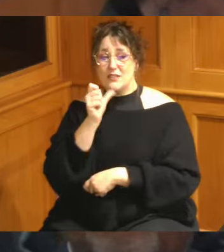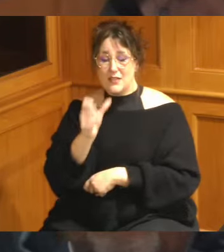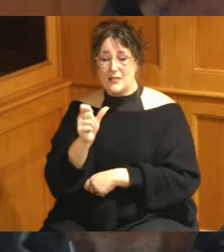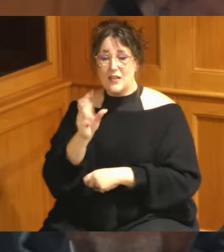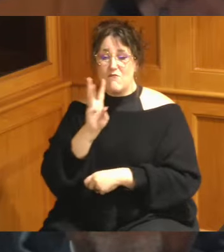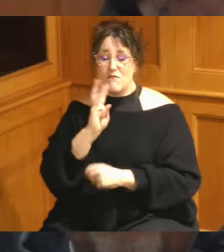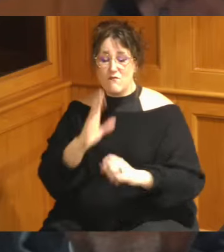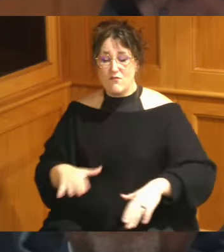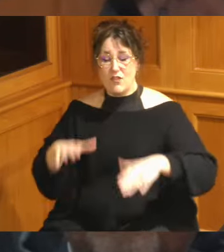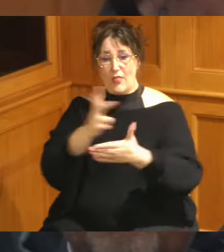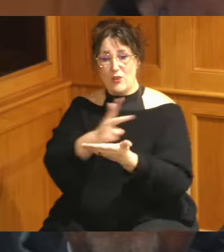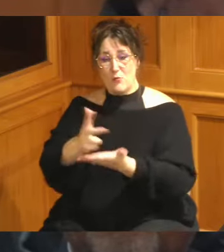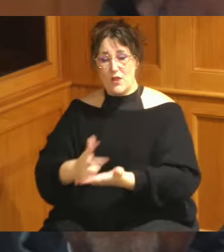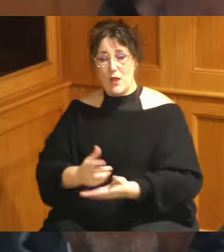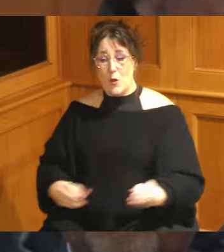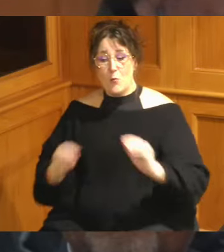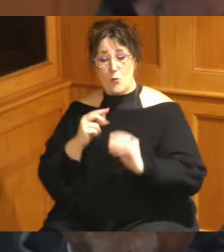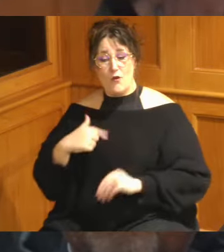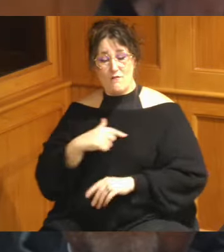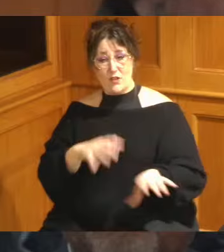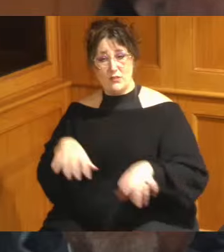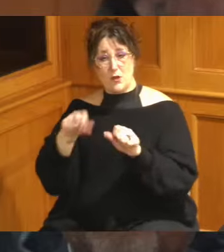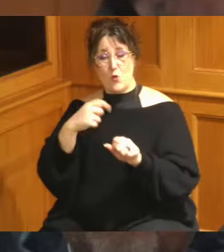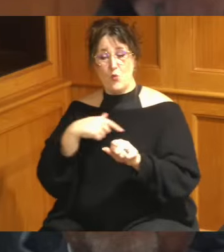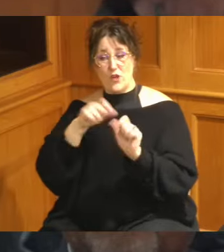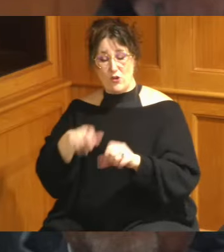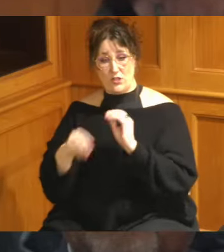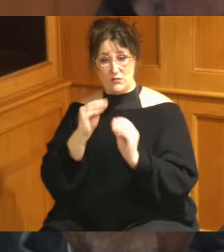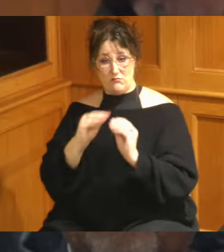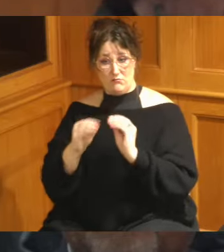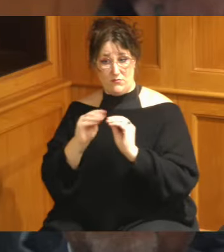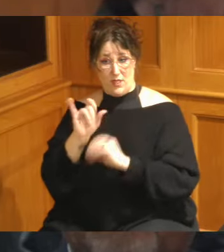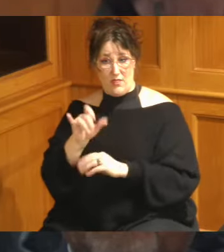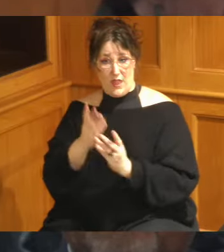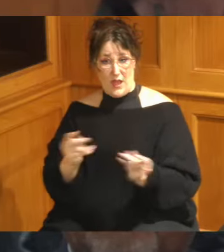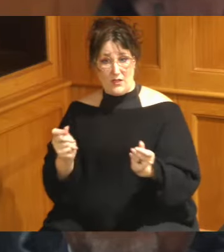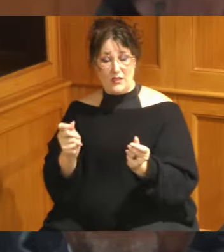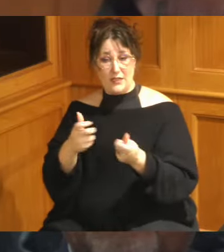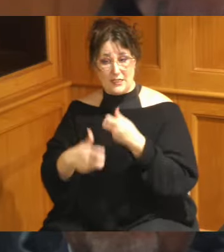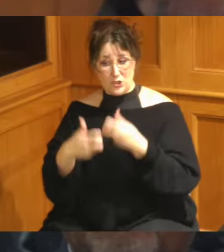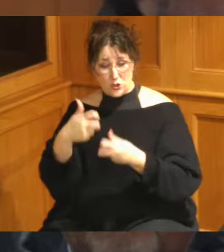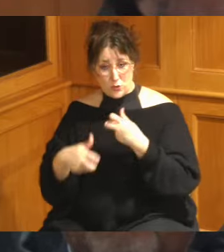If more of us did this, we could pretty much solve the problem. A more equitable fee structure would